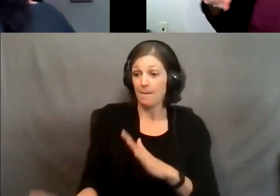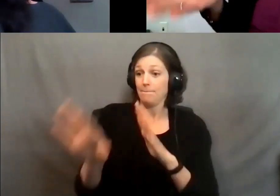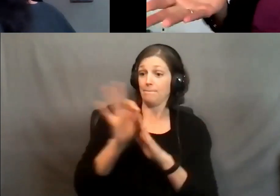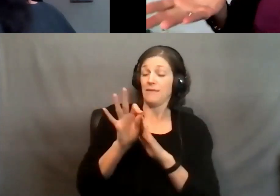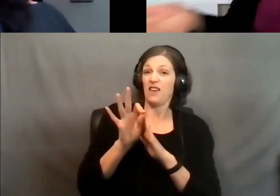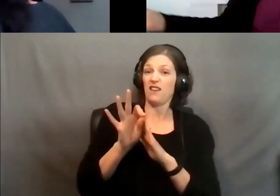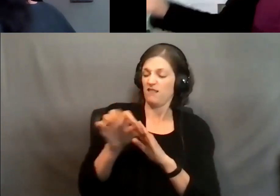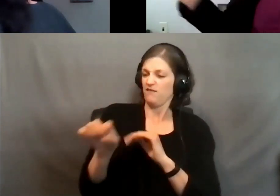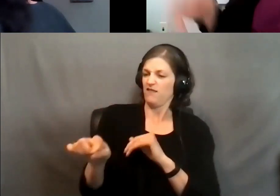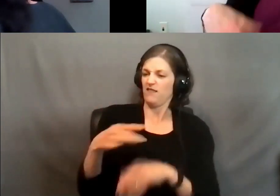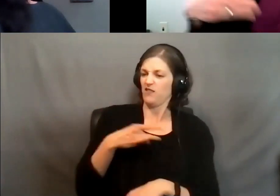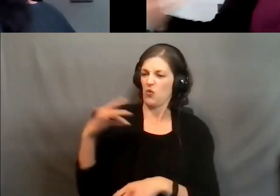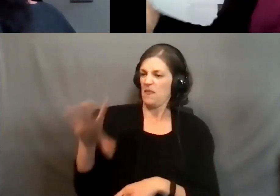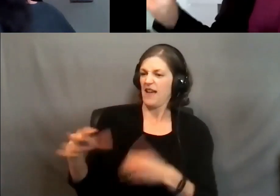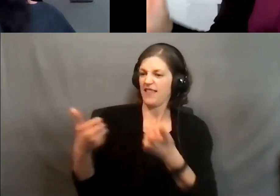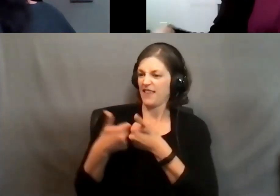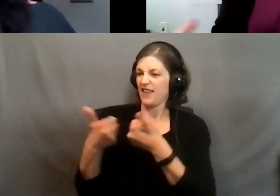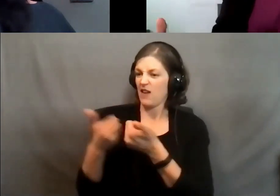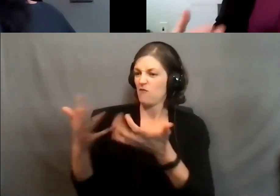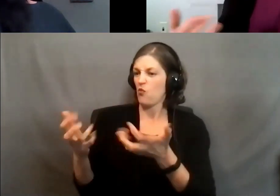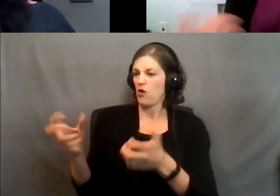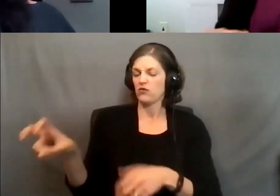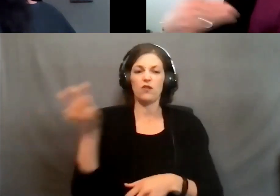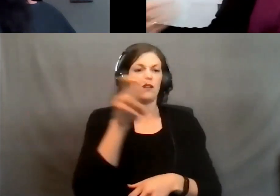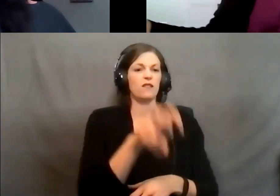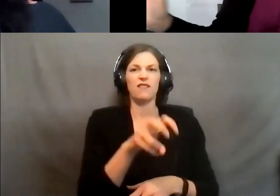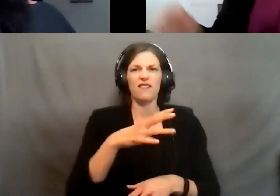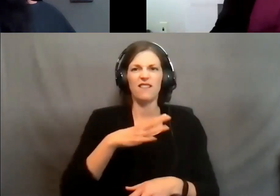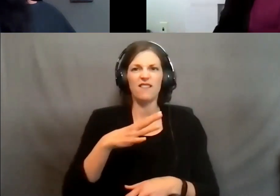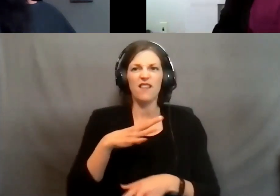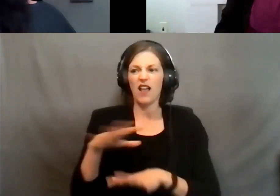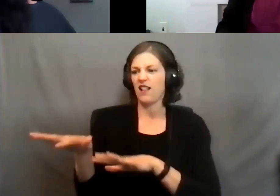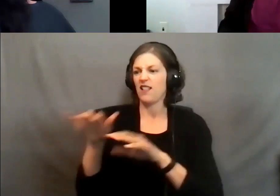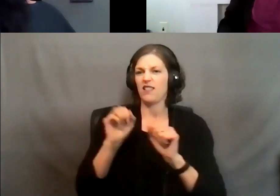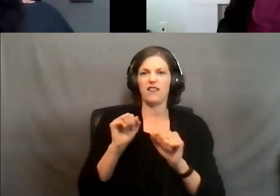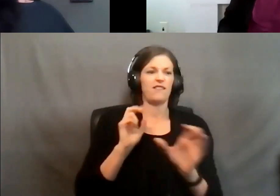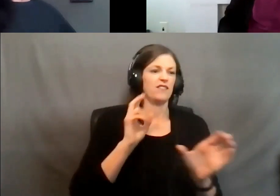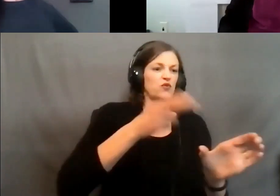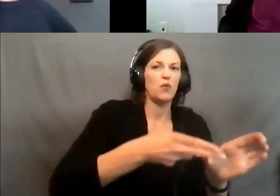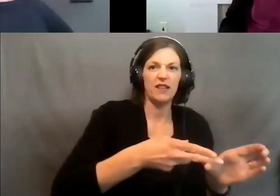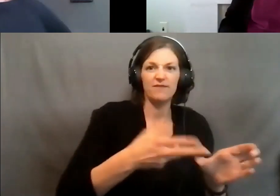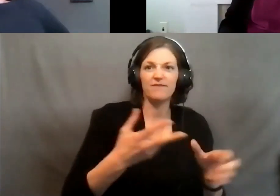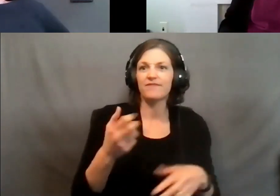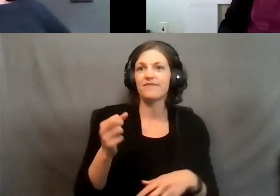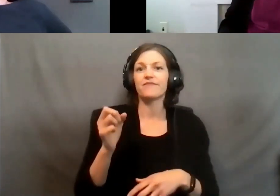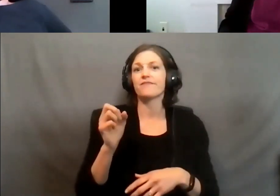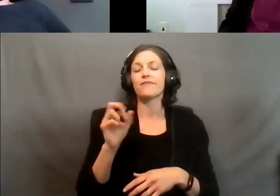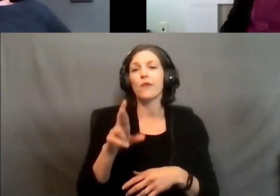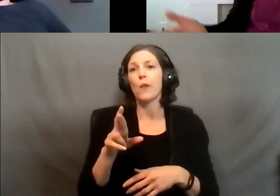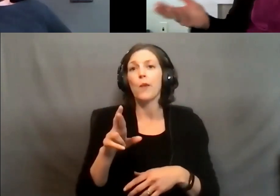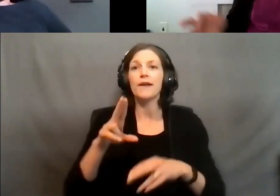like that game and you want to go to a different game room, you can pop in . 13:15:36 If you want to sit at another table just as what happens